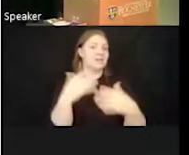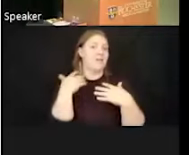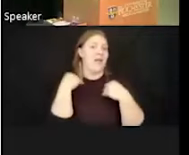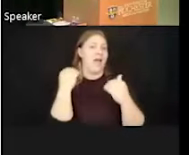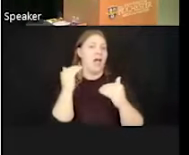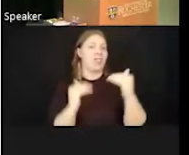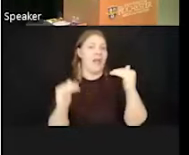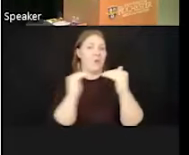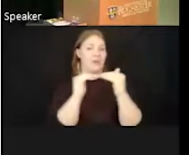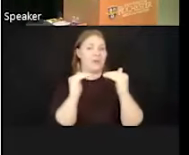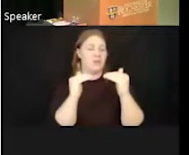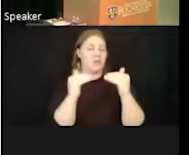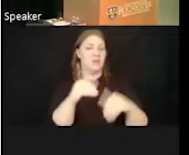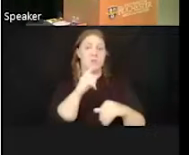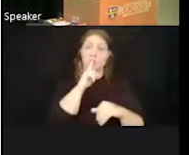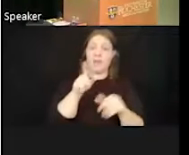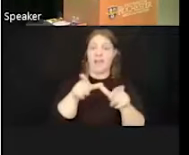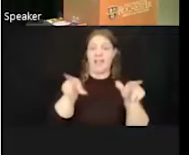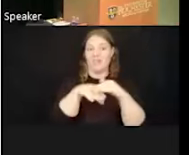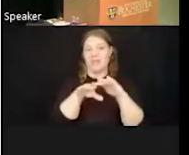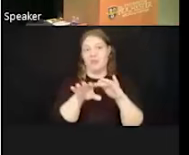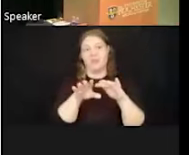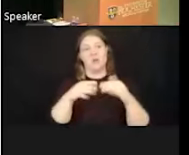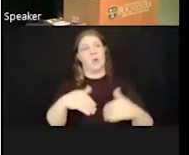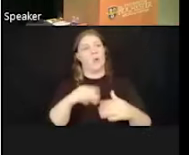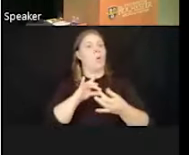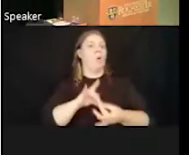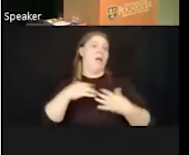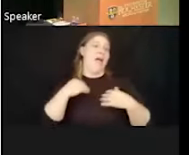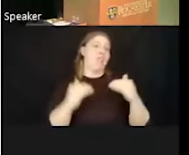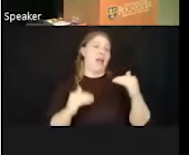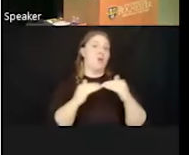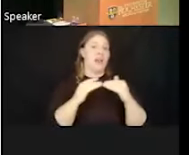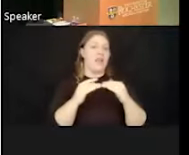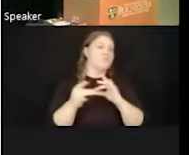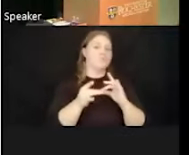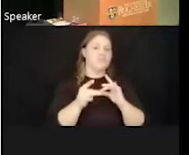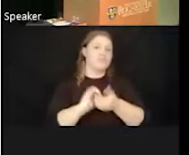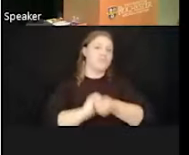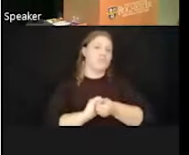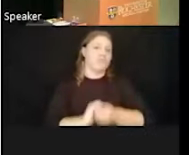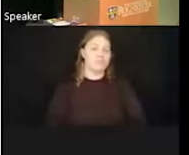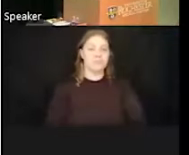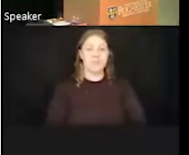really a language access is all about a Health Equity so any questions from the audience for